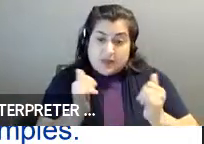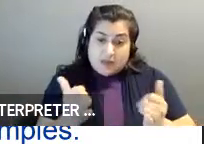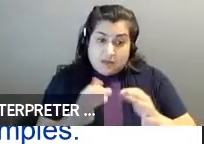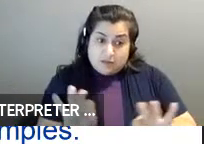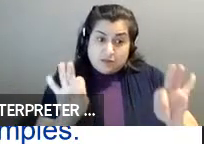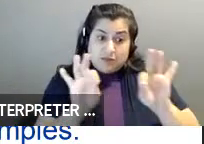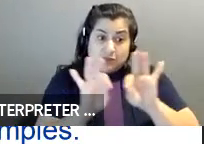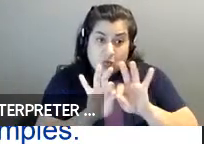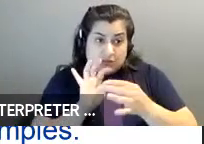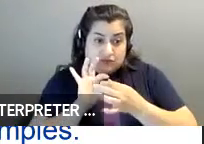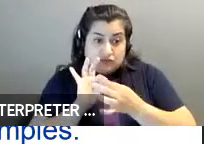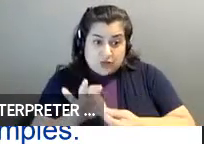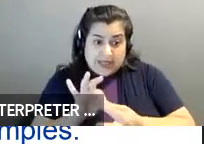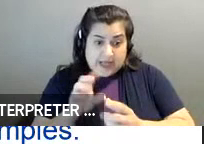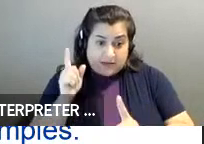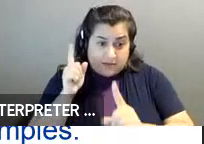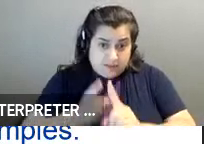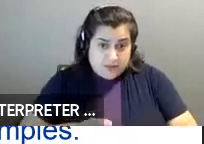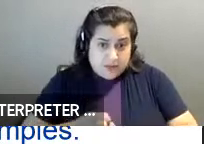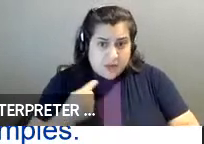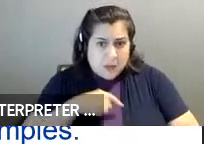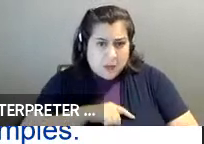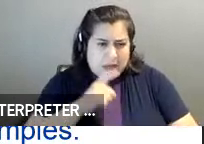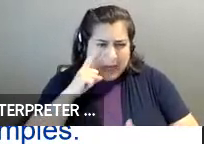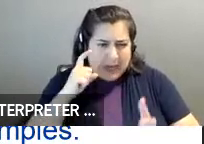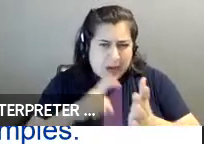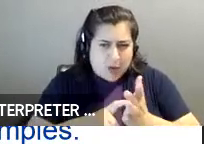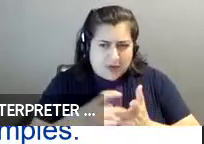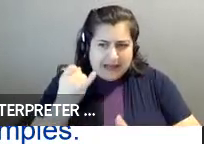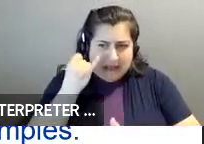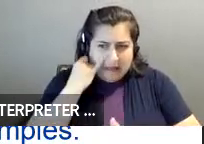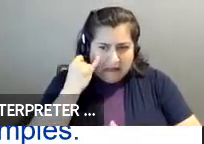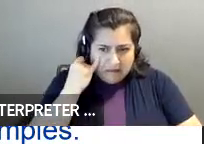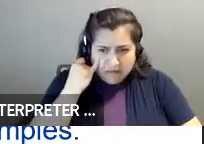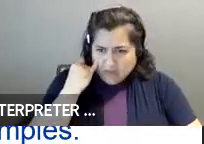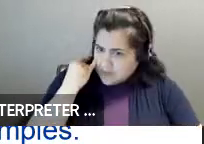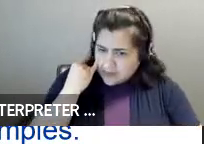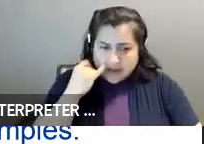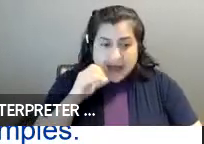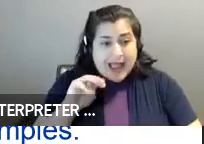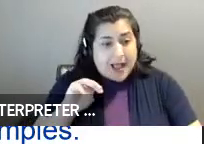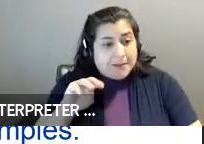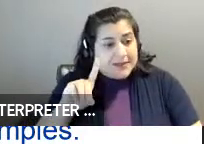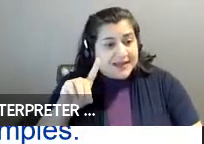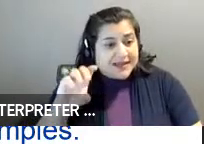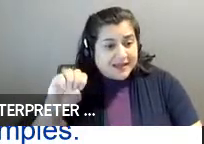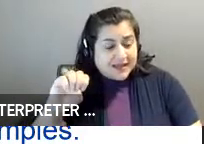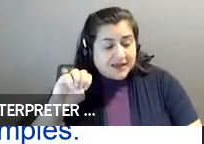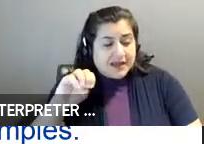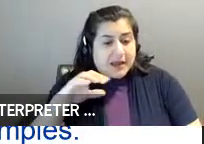We noted that if the lower height limit of medical diagnostic equipment transfer surfaces